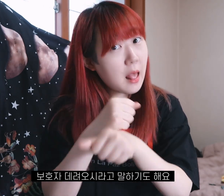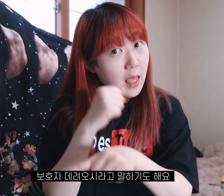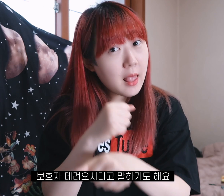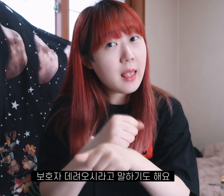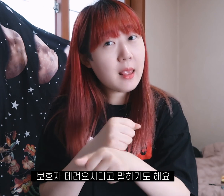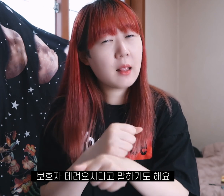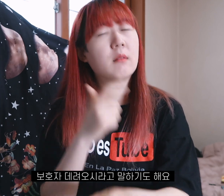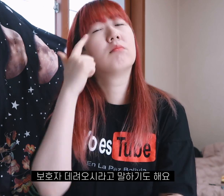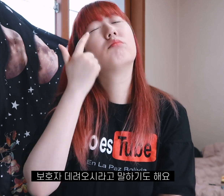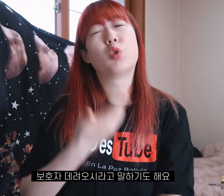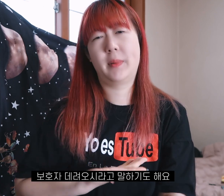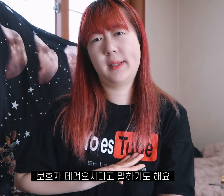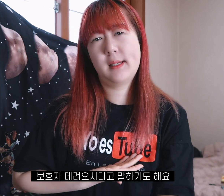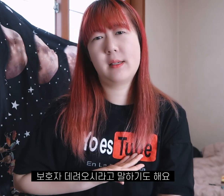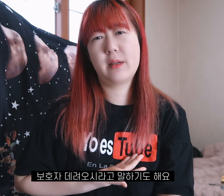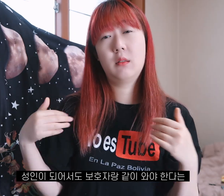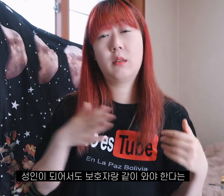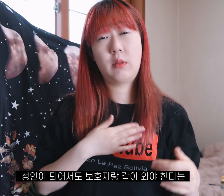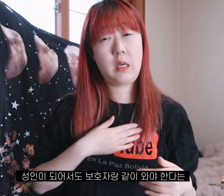They even tell you to bring a guardian.